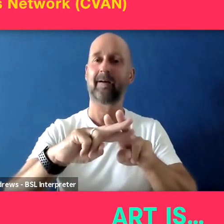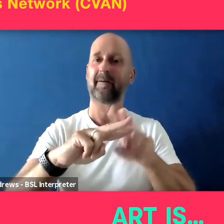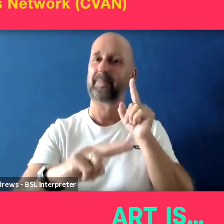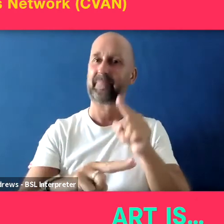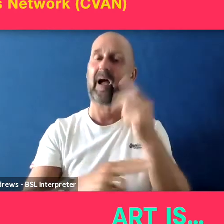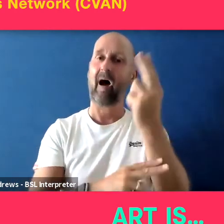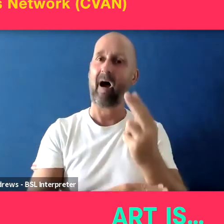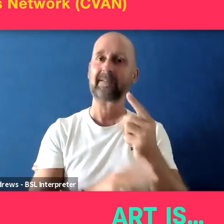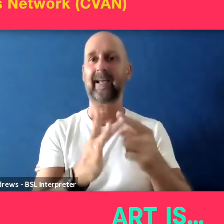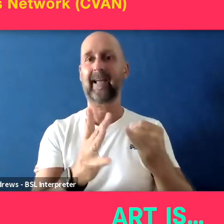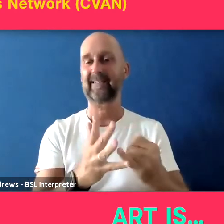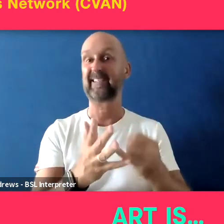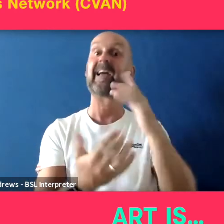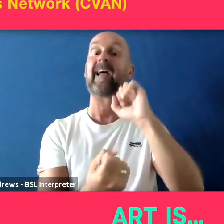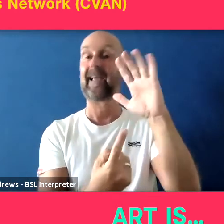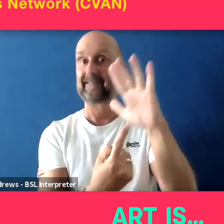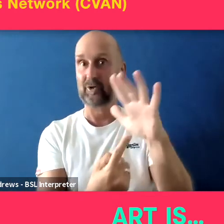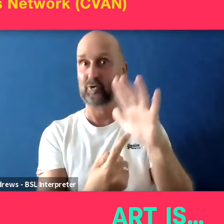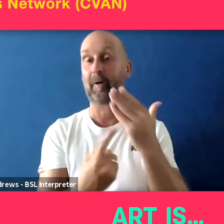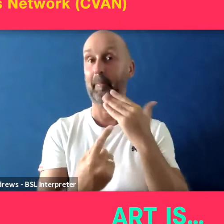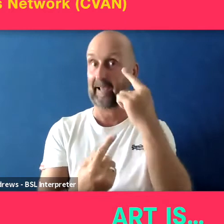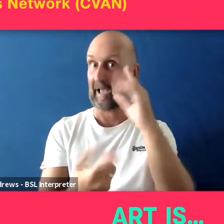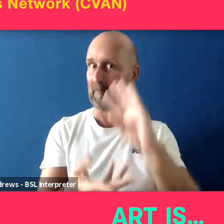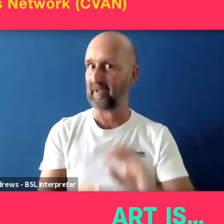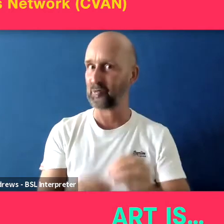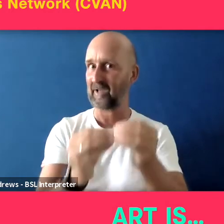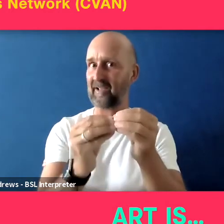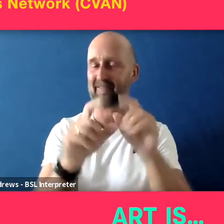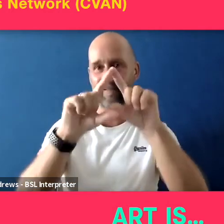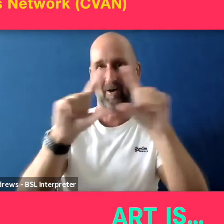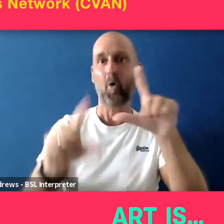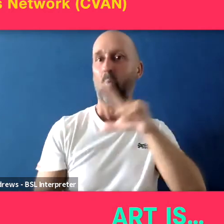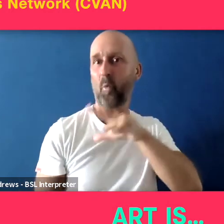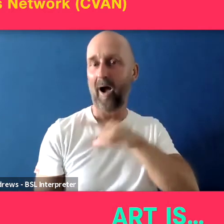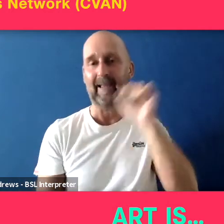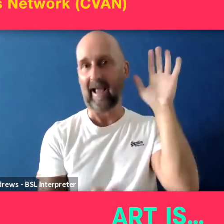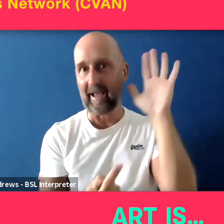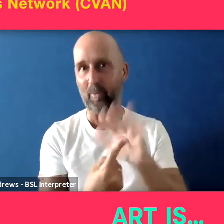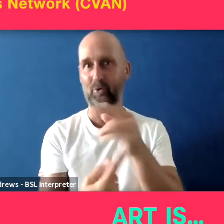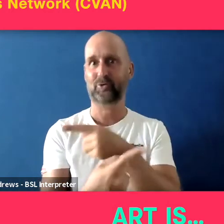be creative with your placards, say why art is essential to you in the body of the post